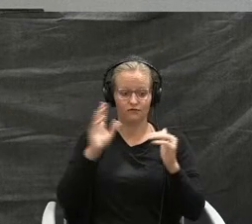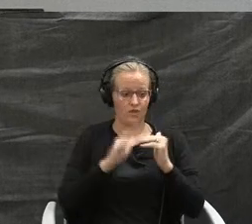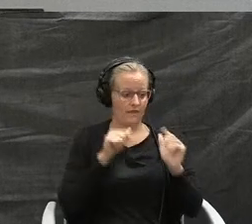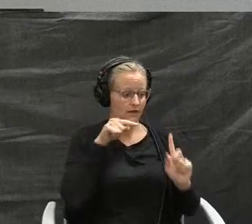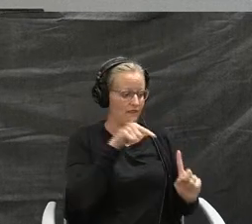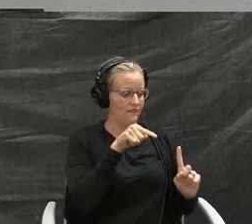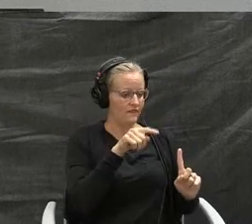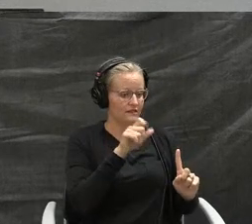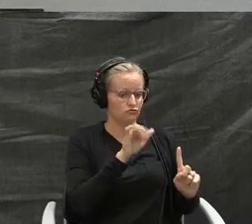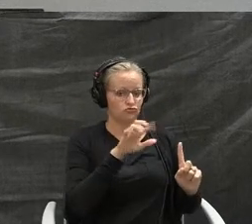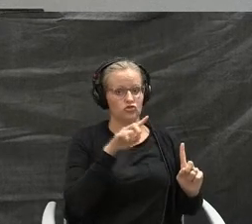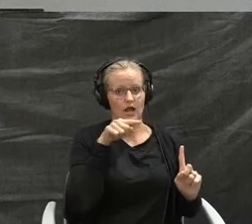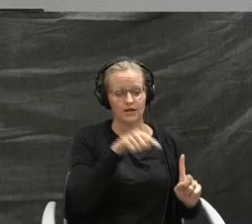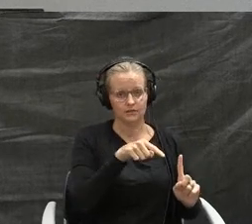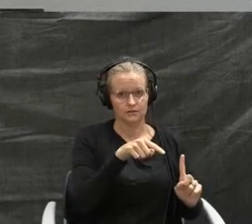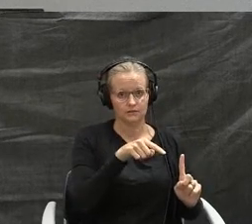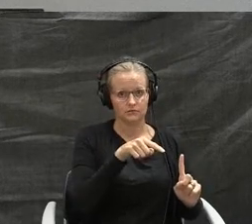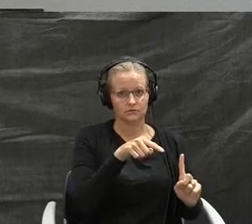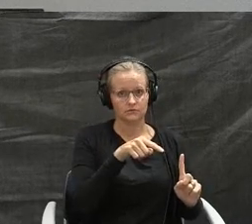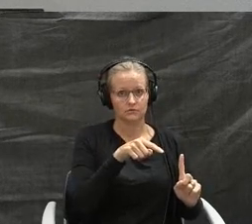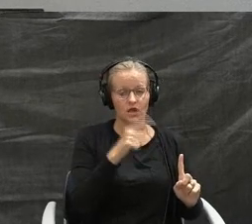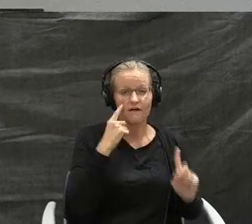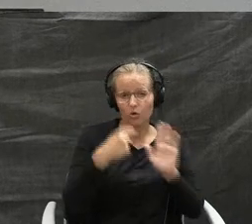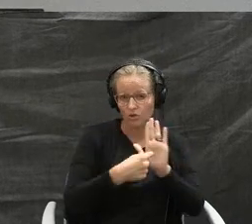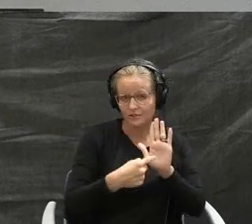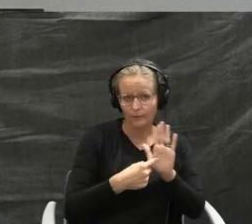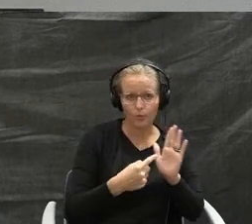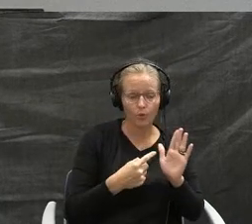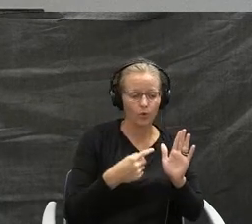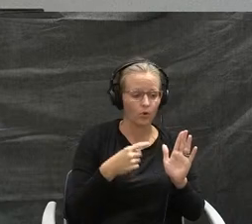Uh situation yesterday, and so often they'll say, well, how